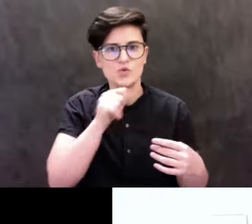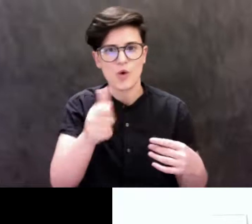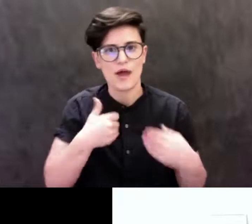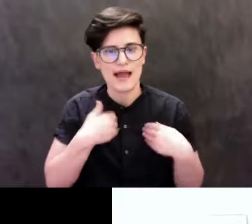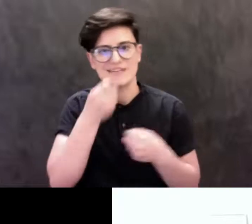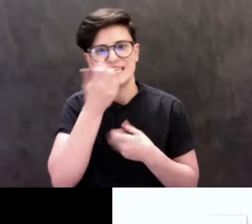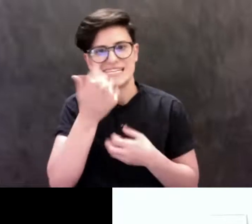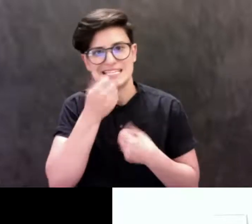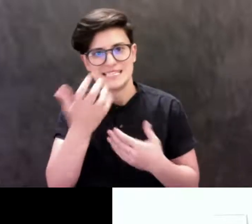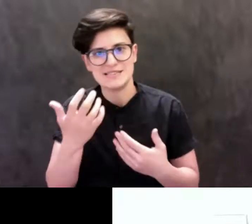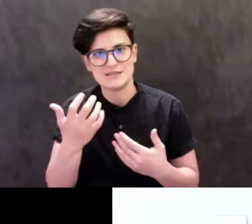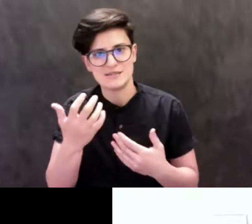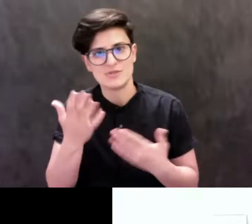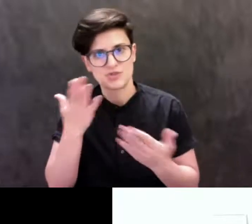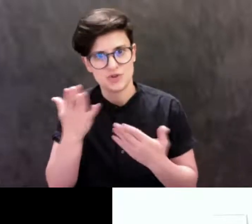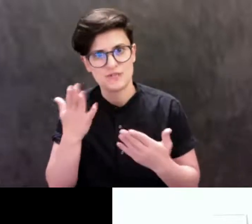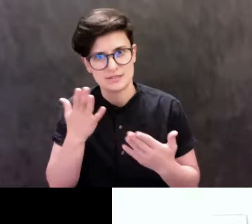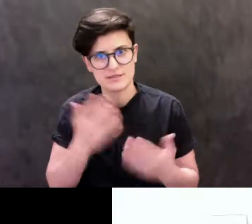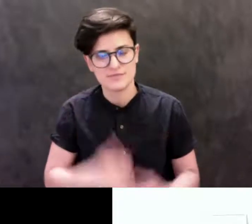heat service. ________________________________________ Thank you for that.